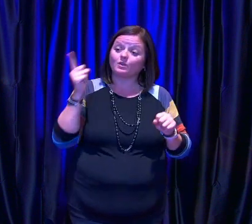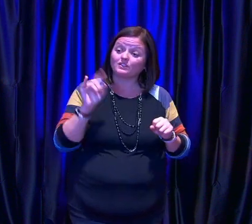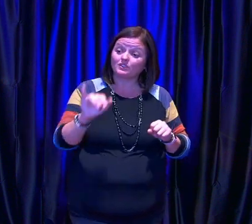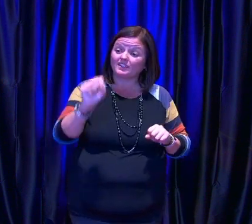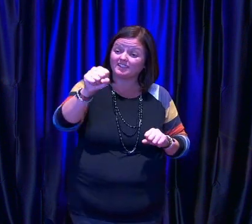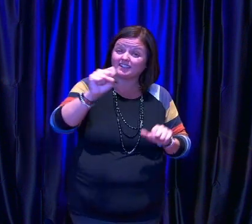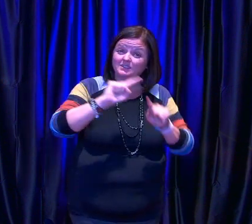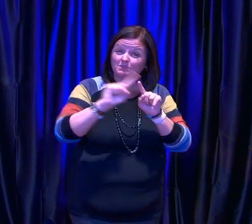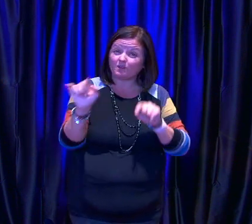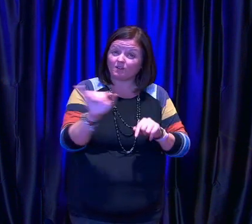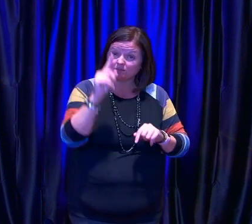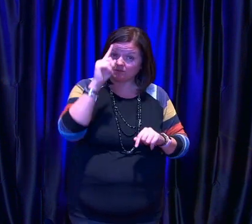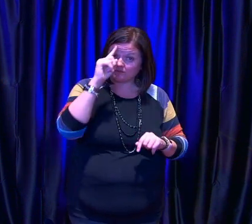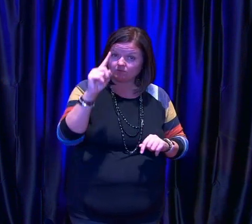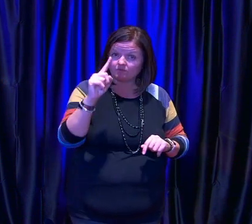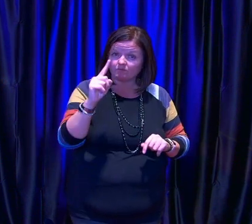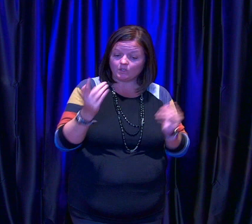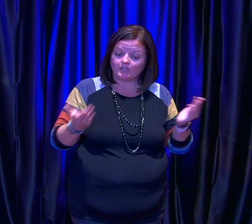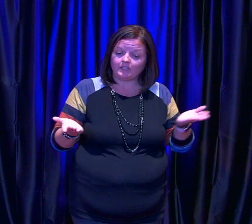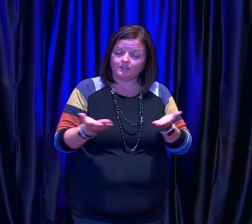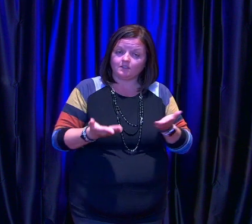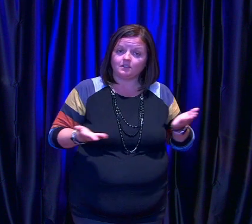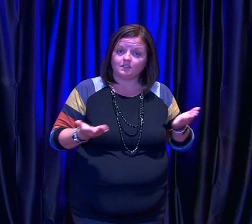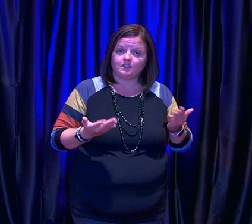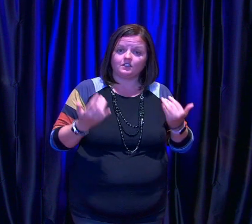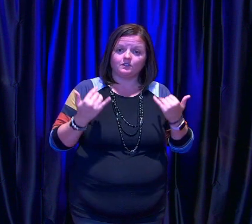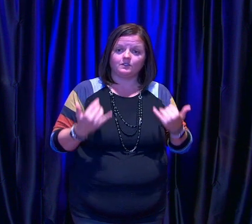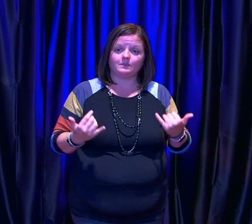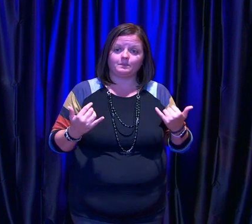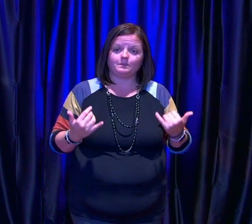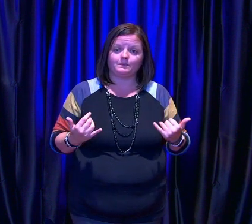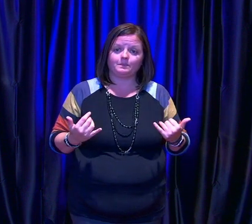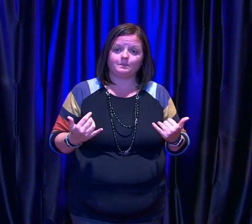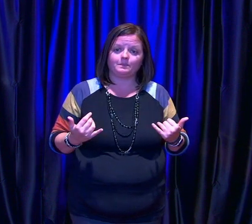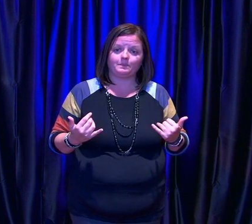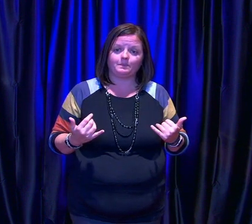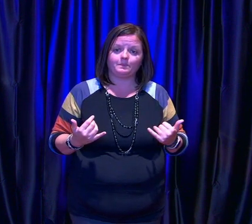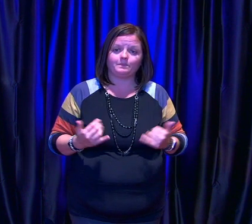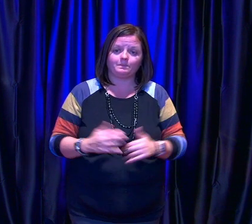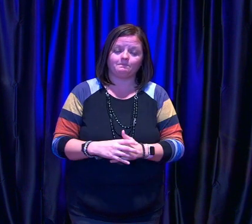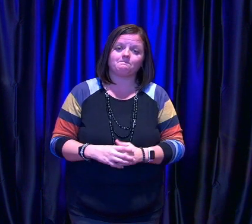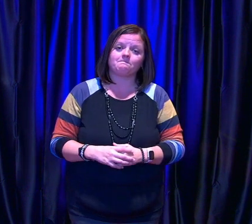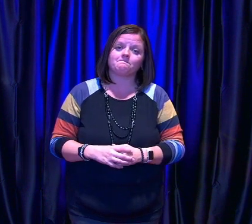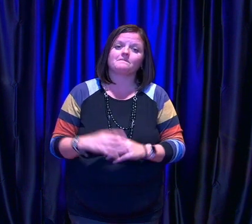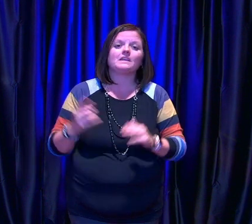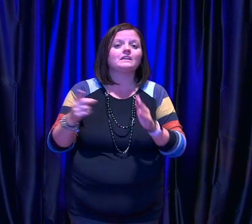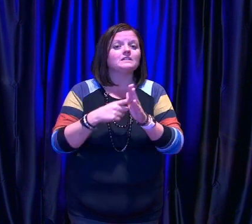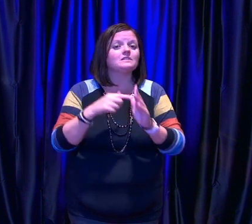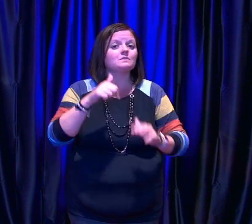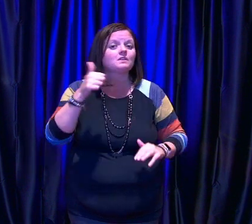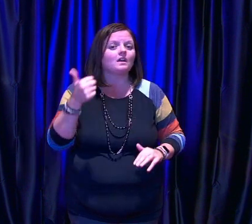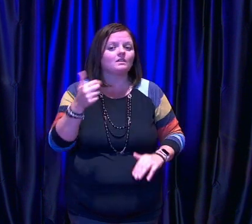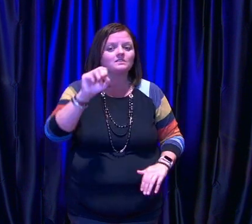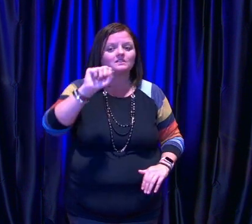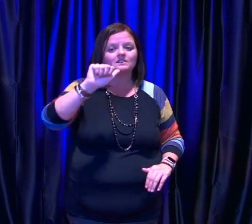also for the here and now well something else the sabbath keeping